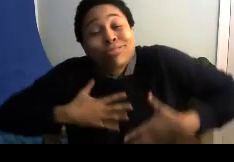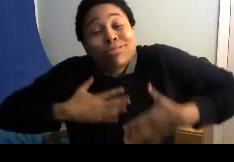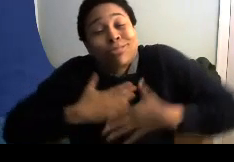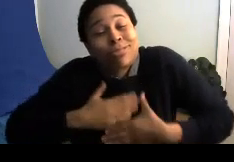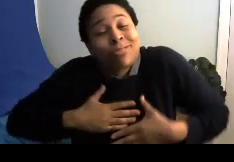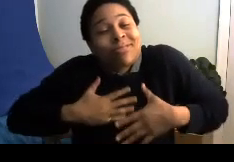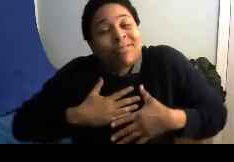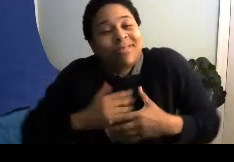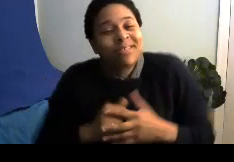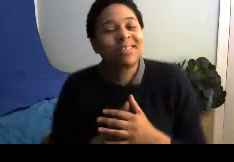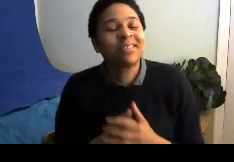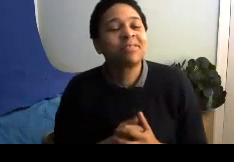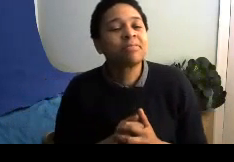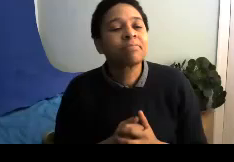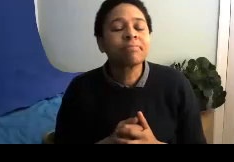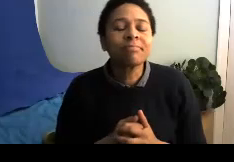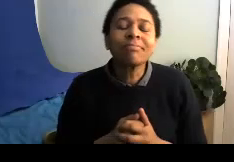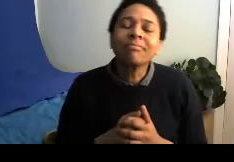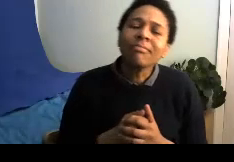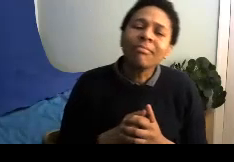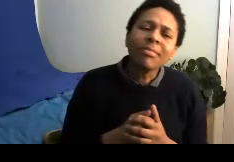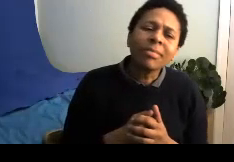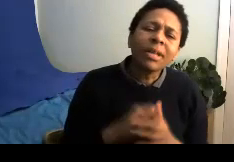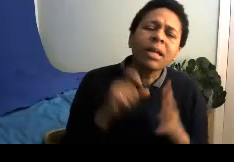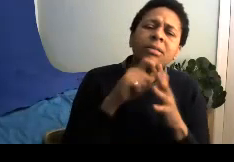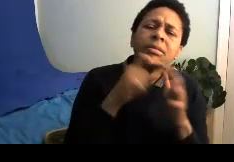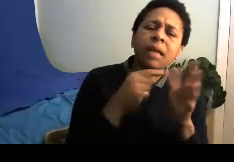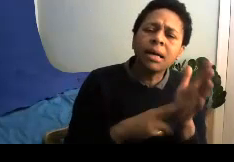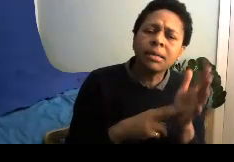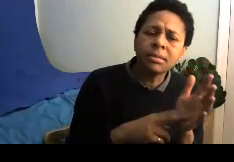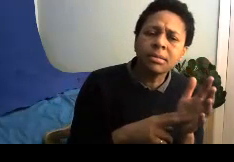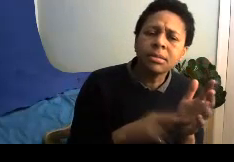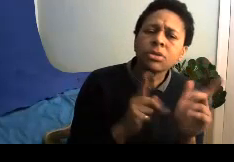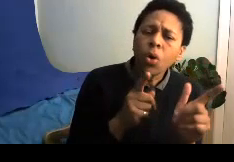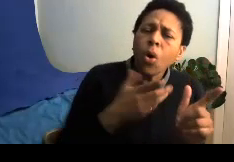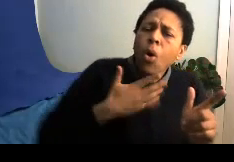Dan: It's brilliant. So, let me open up the question and answer